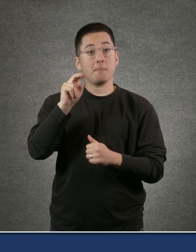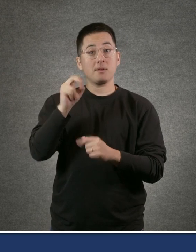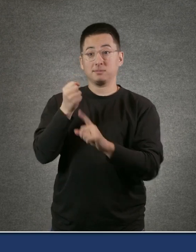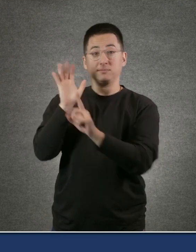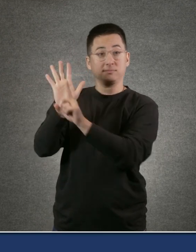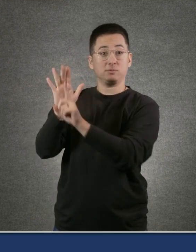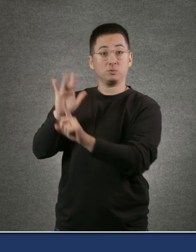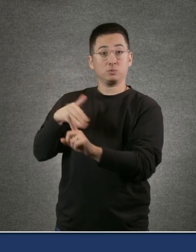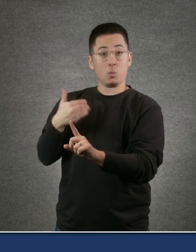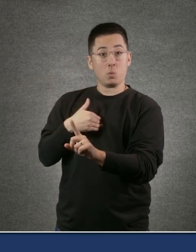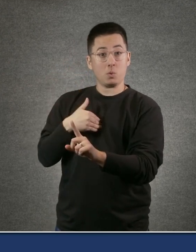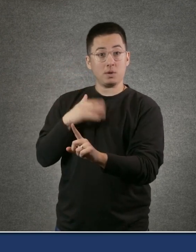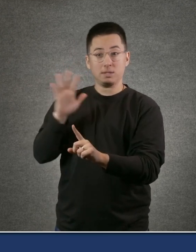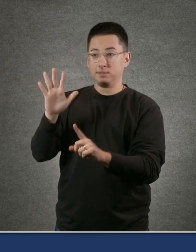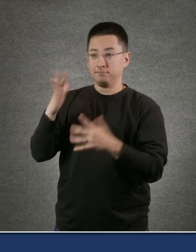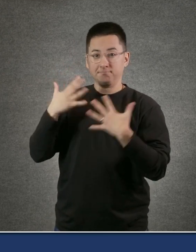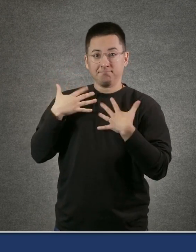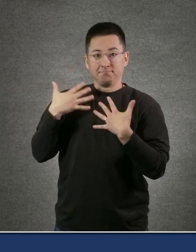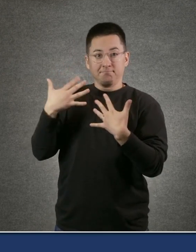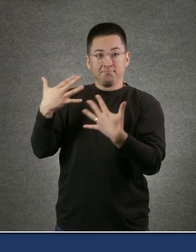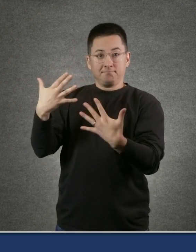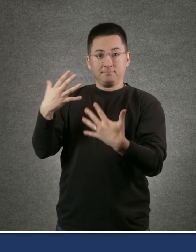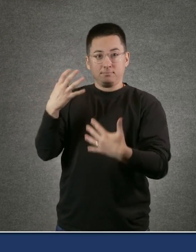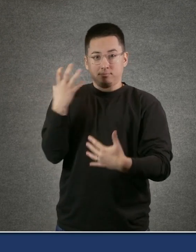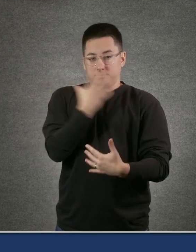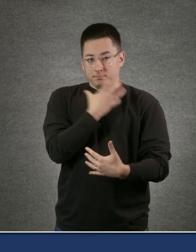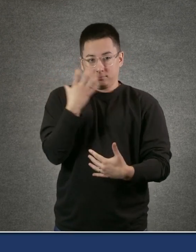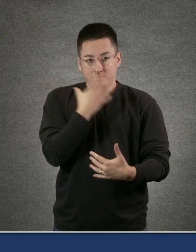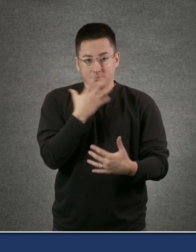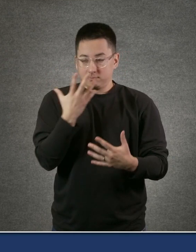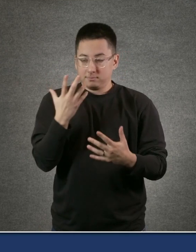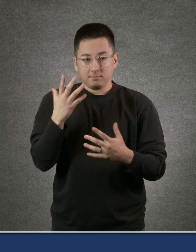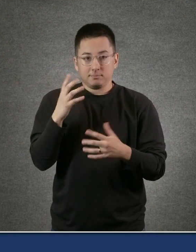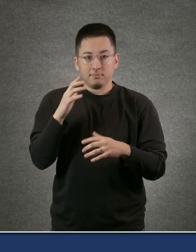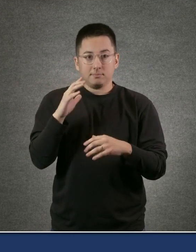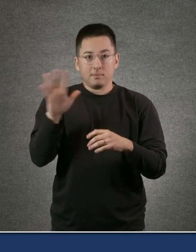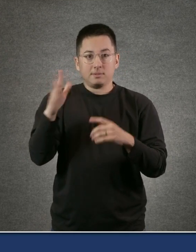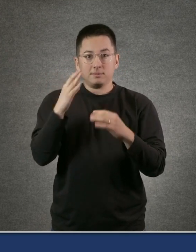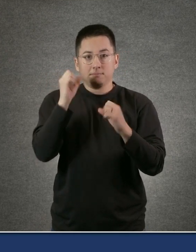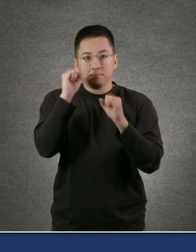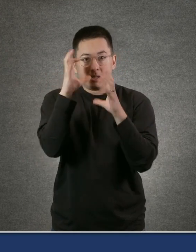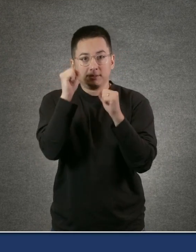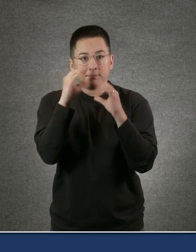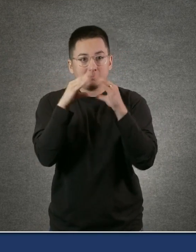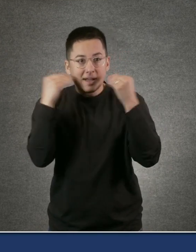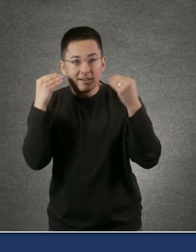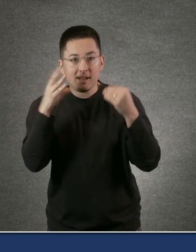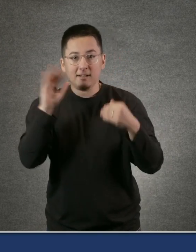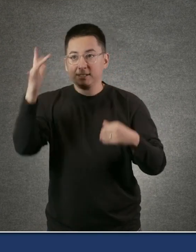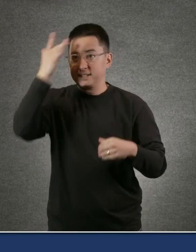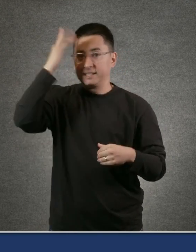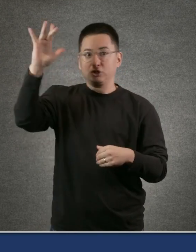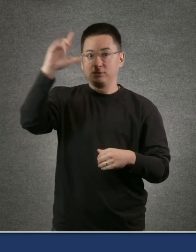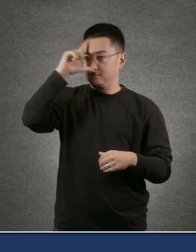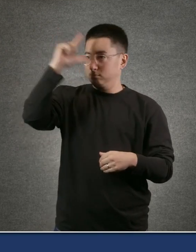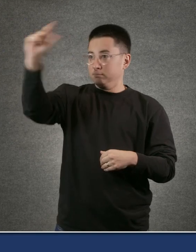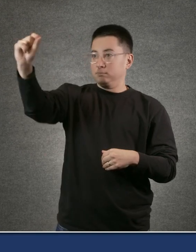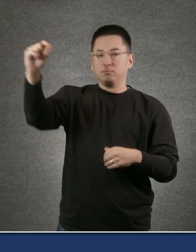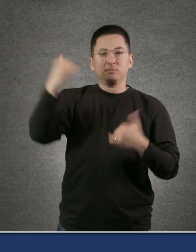Damon's soul, his essence, that which activated his amazing smile and his intellect lives on.